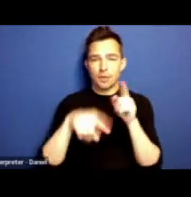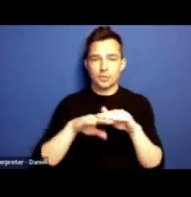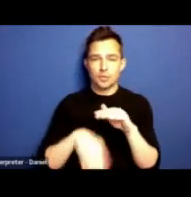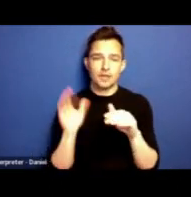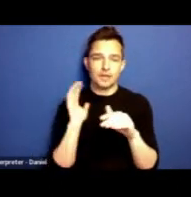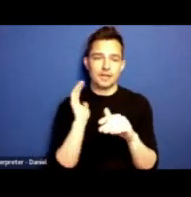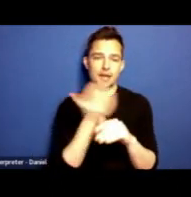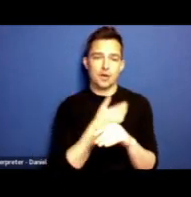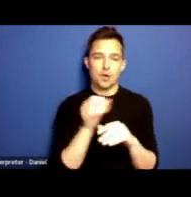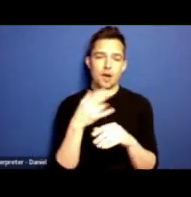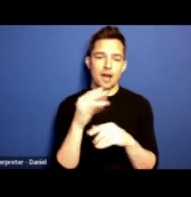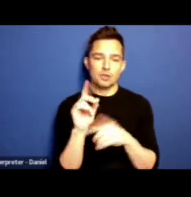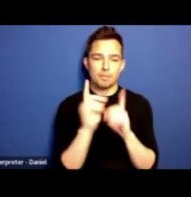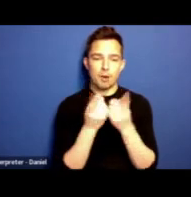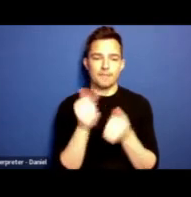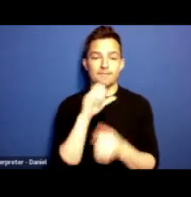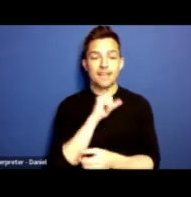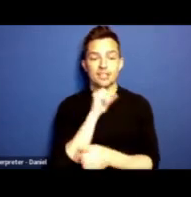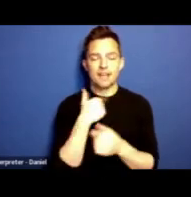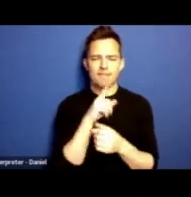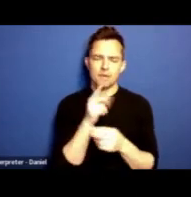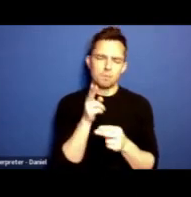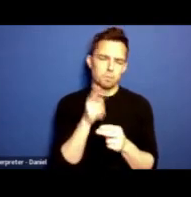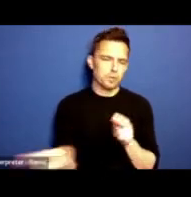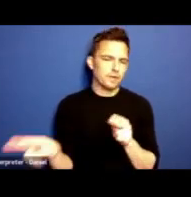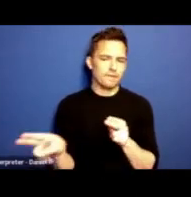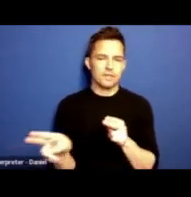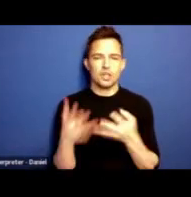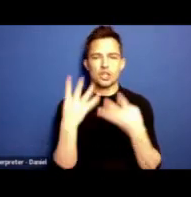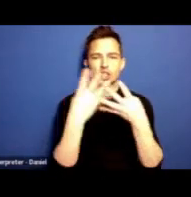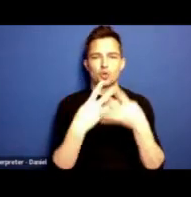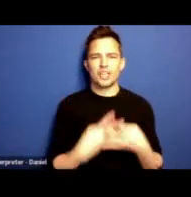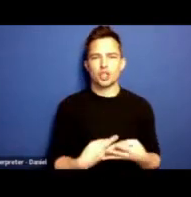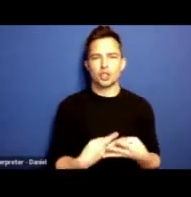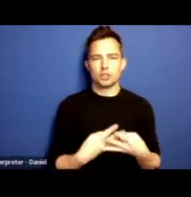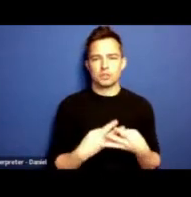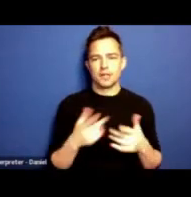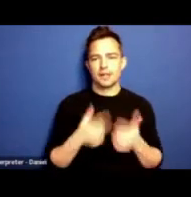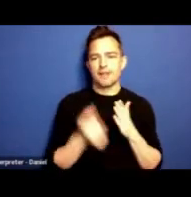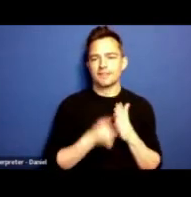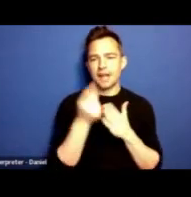Department of Aging, to have a very brief screener for lifetime history of traumatic brain